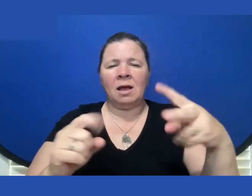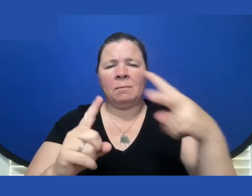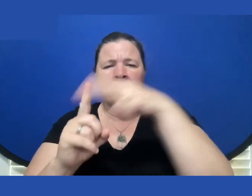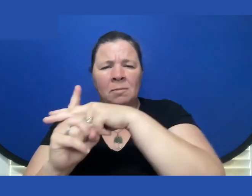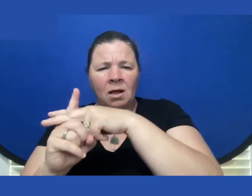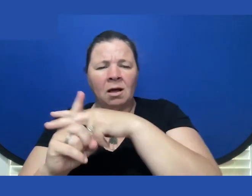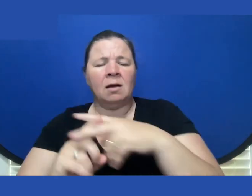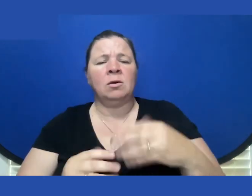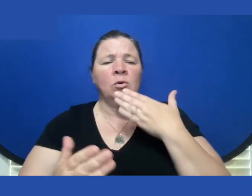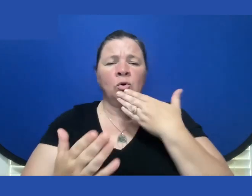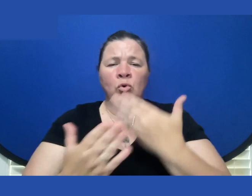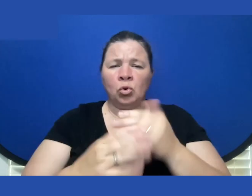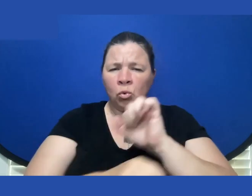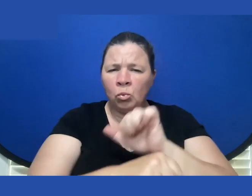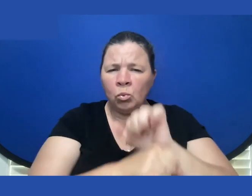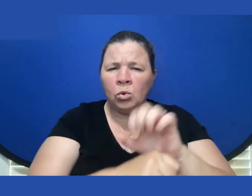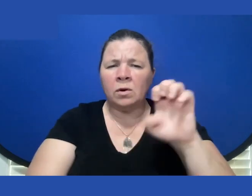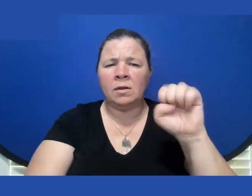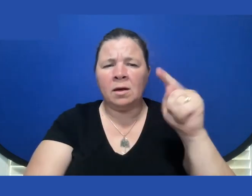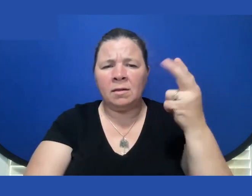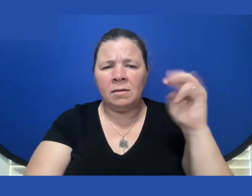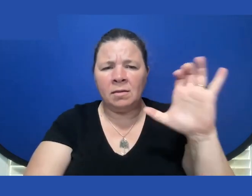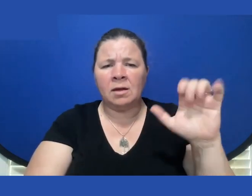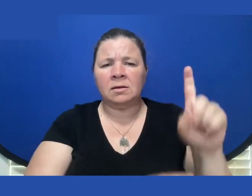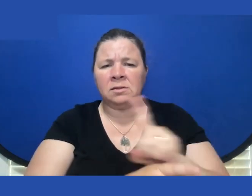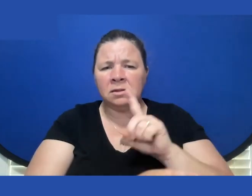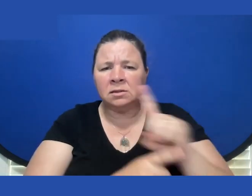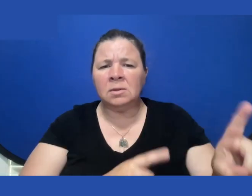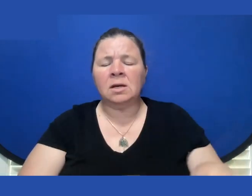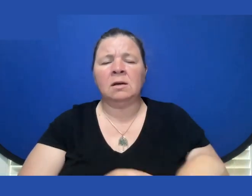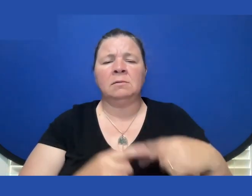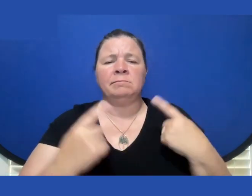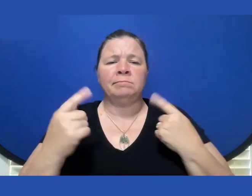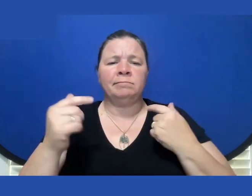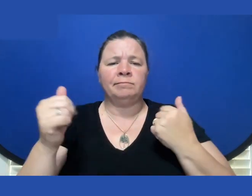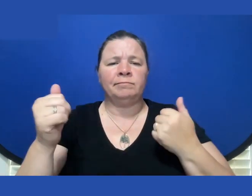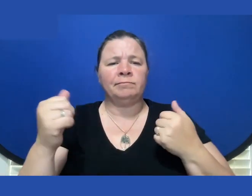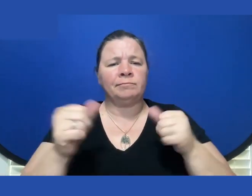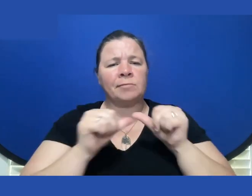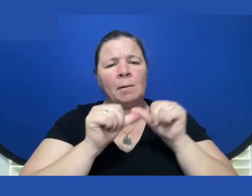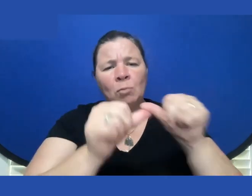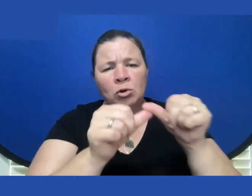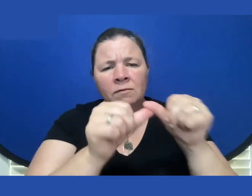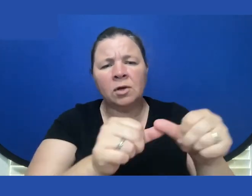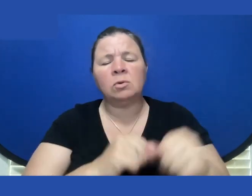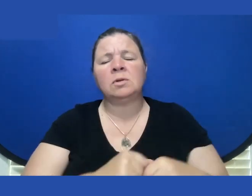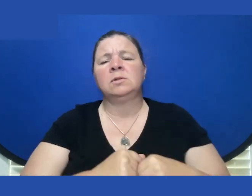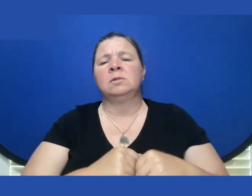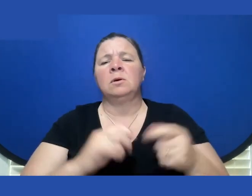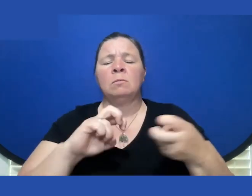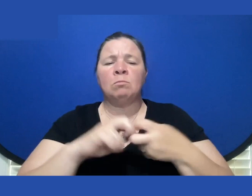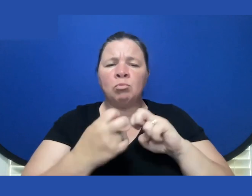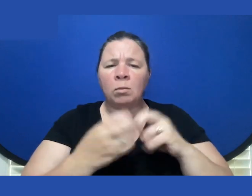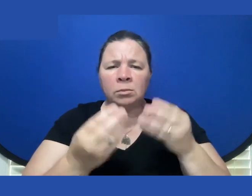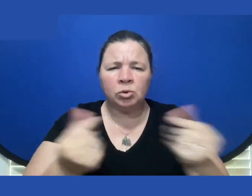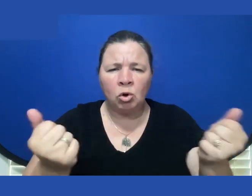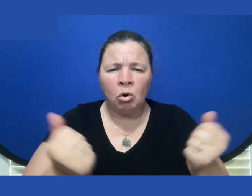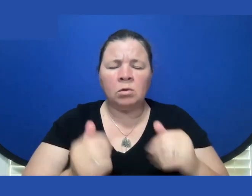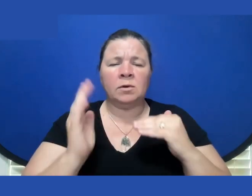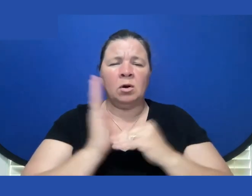like great work ethic, discipline, perseverance, ability to problem solve. And I think that's often really understated